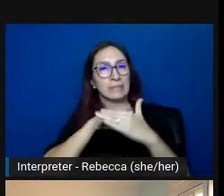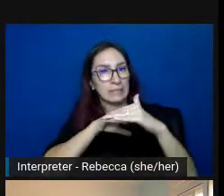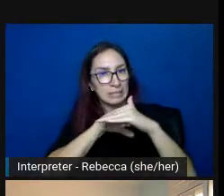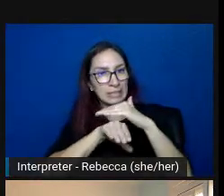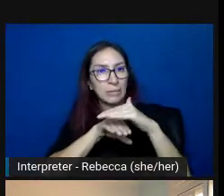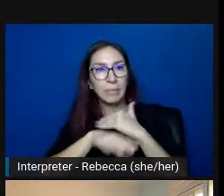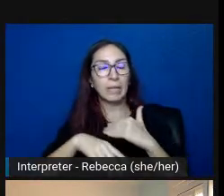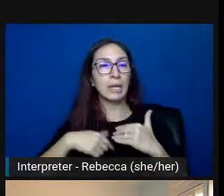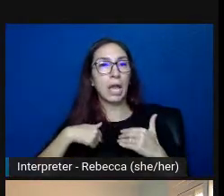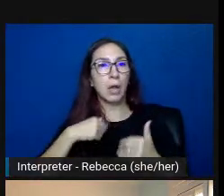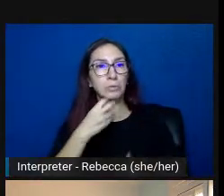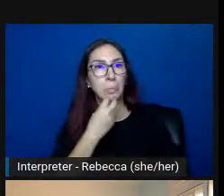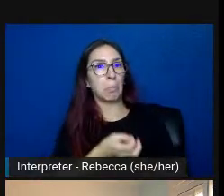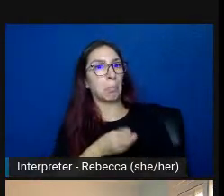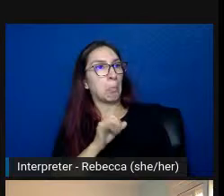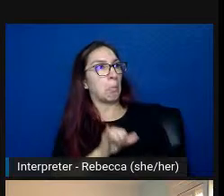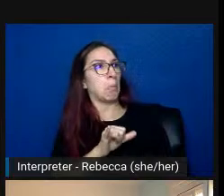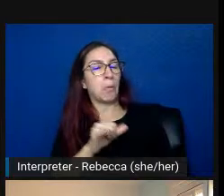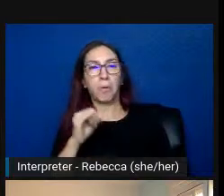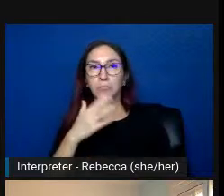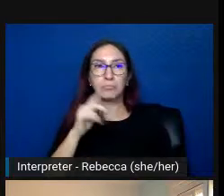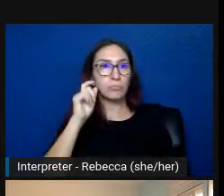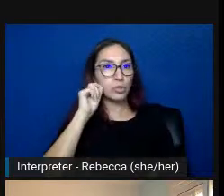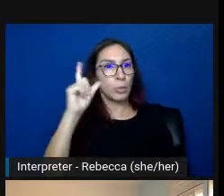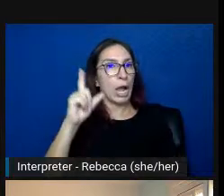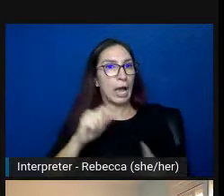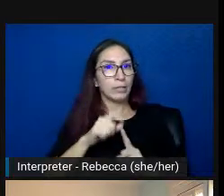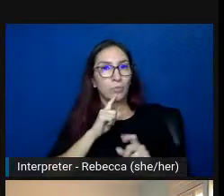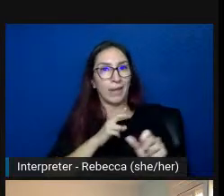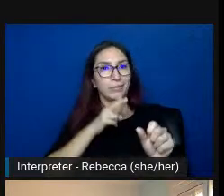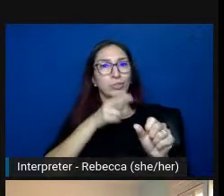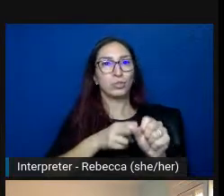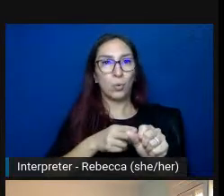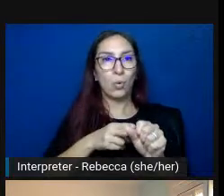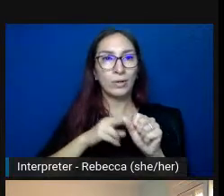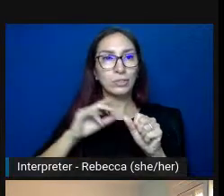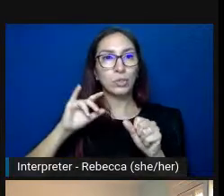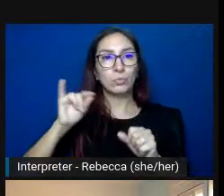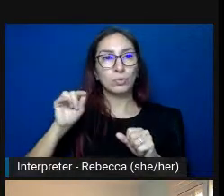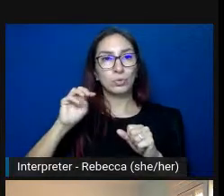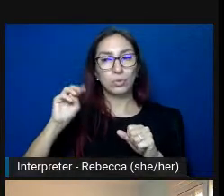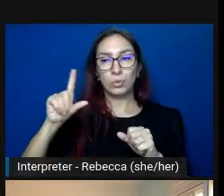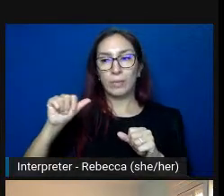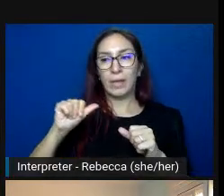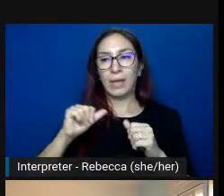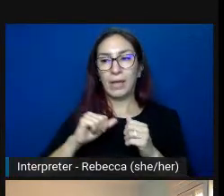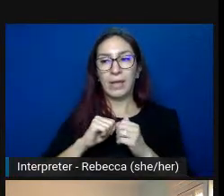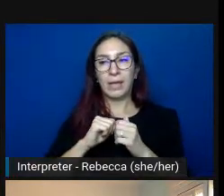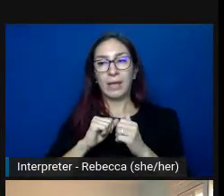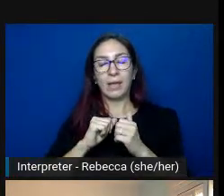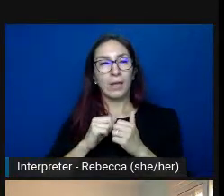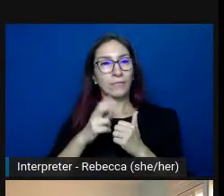Since the beginning Joomla has had accessibility in mind. I was surprised when I started learning about this